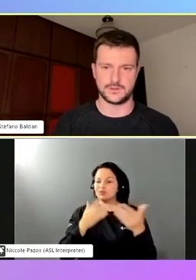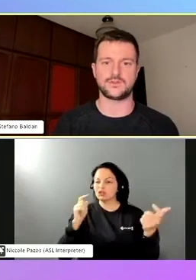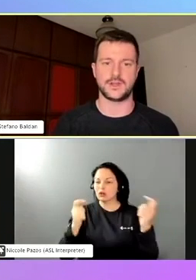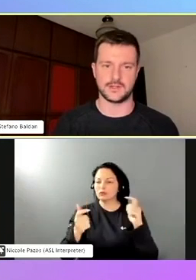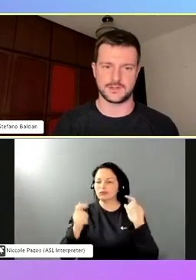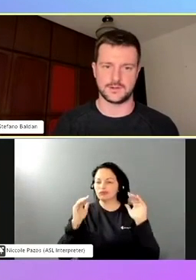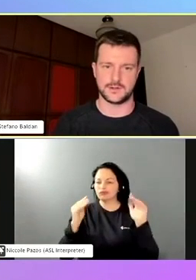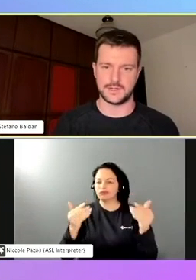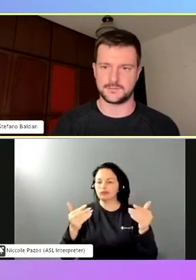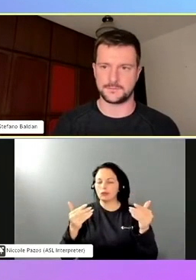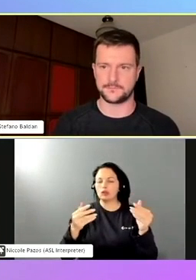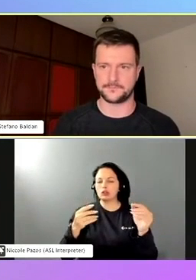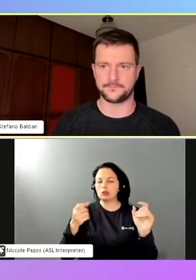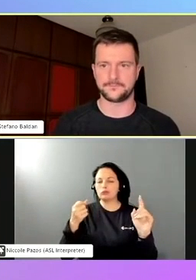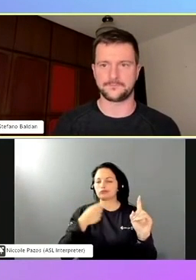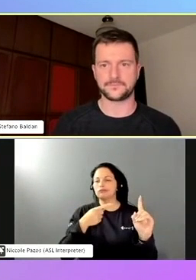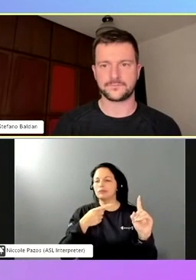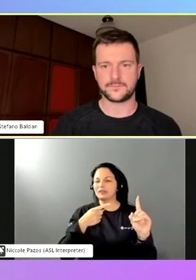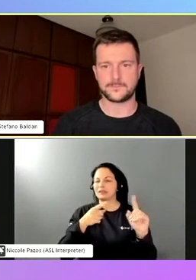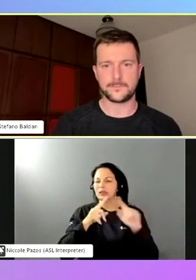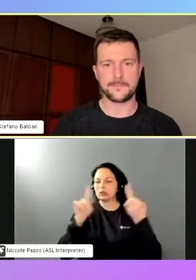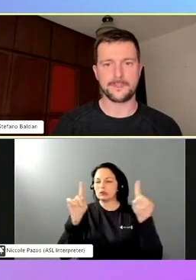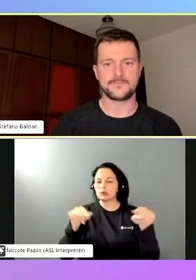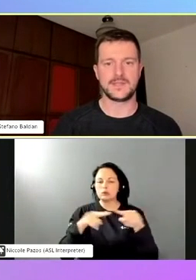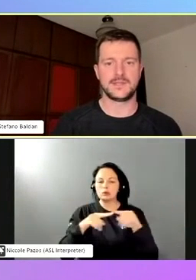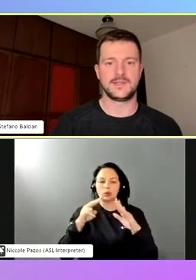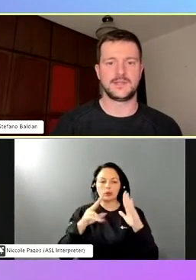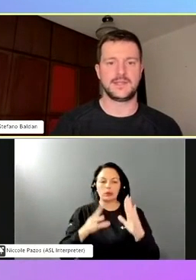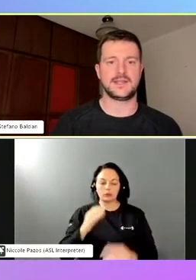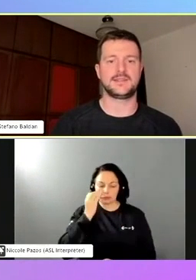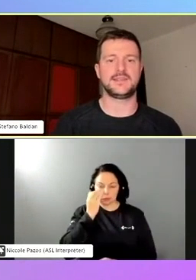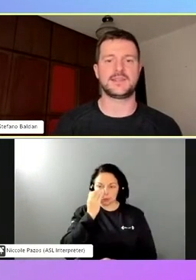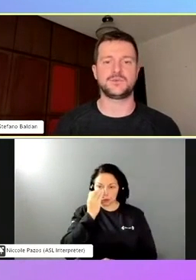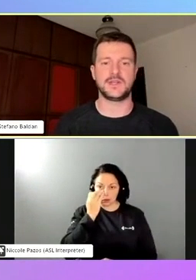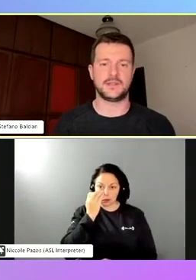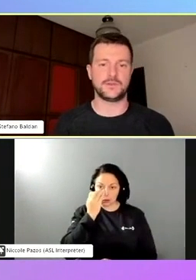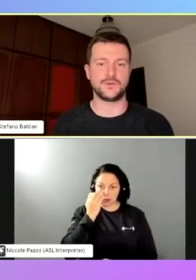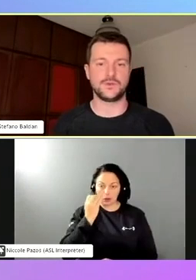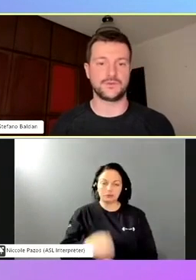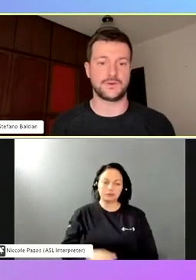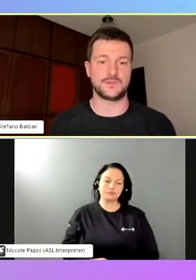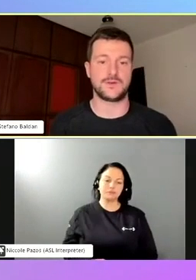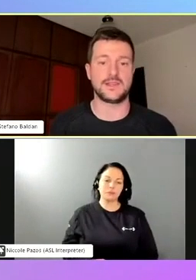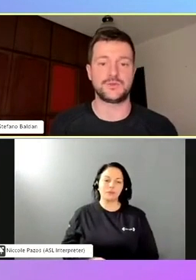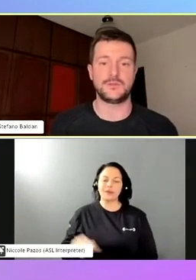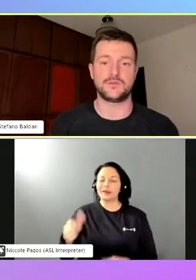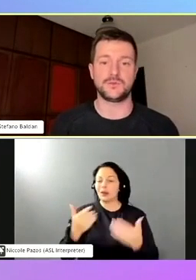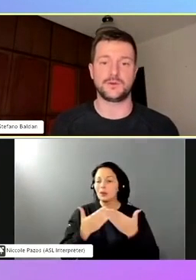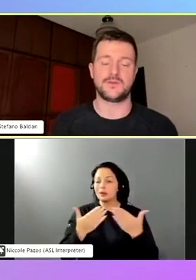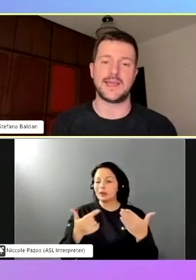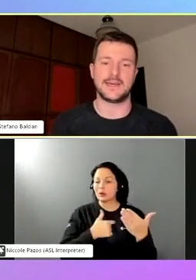On top of that we have the key difference, structure difference of our product with respect